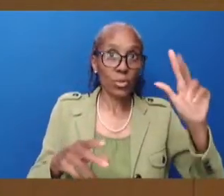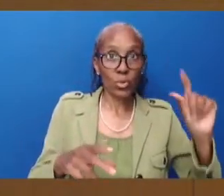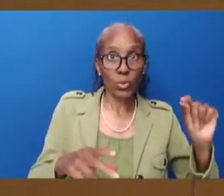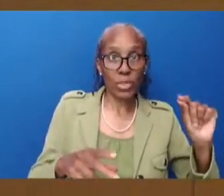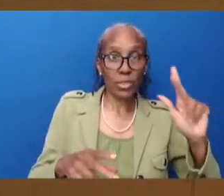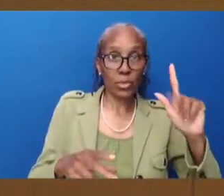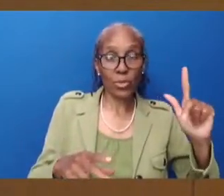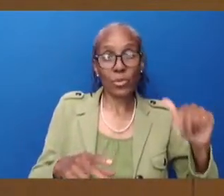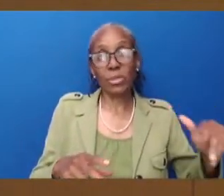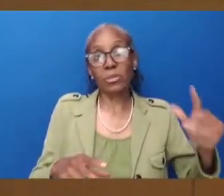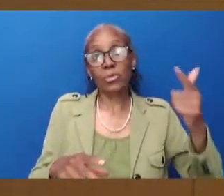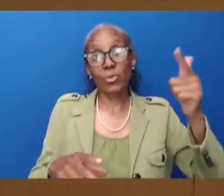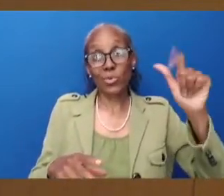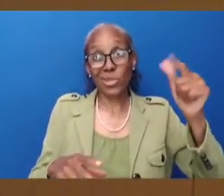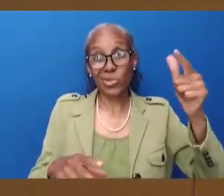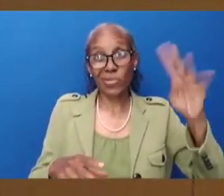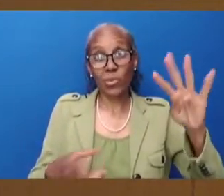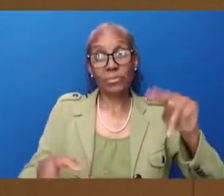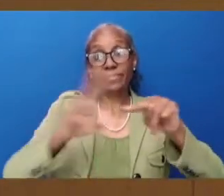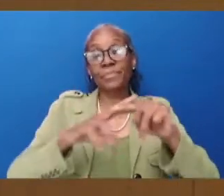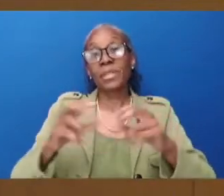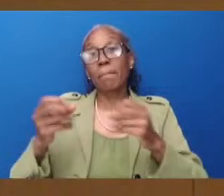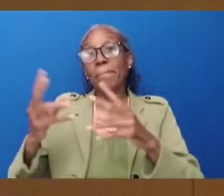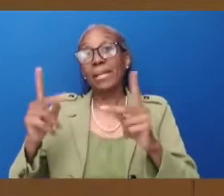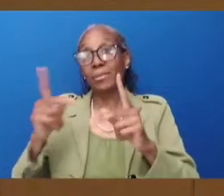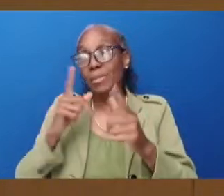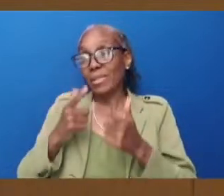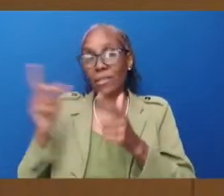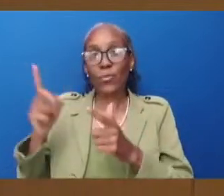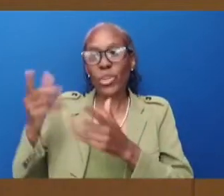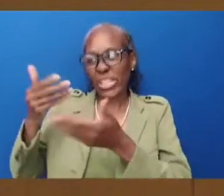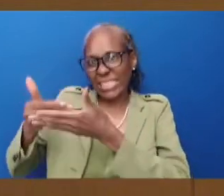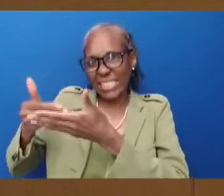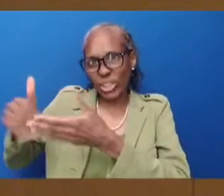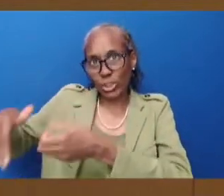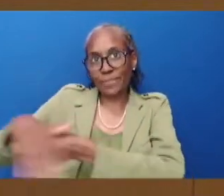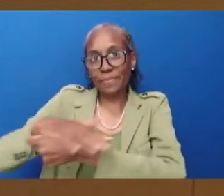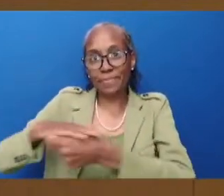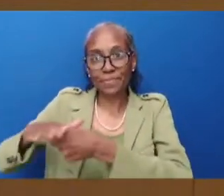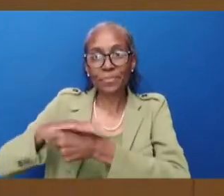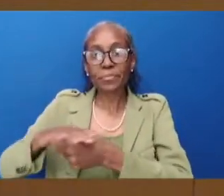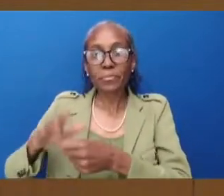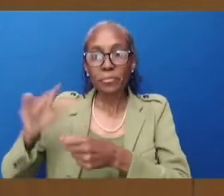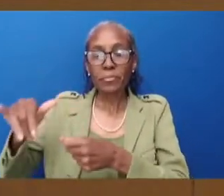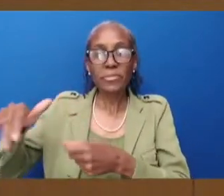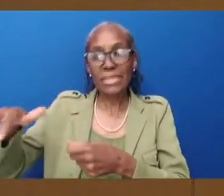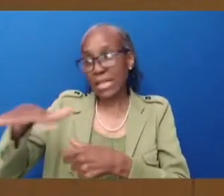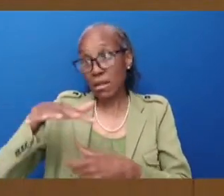HOMELESSNESS IN MECKLENBURG